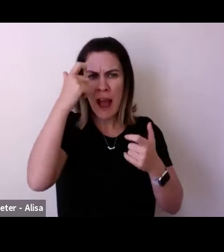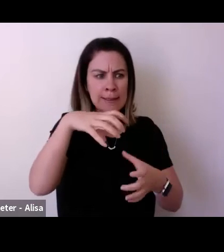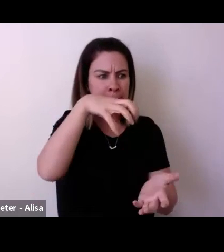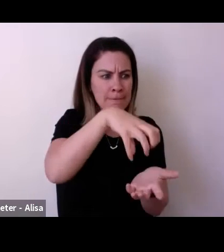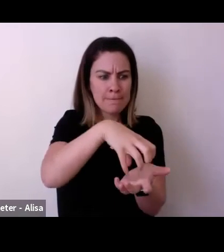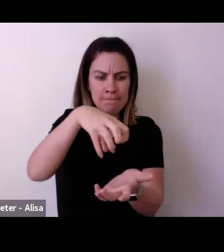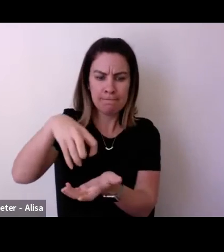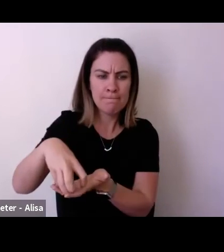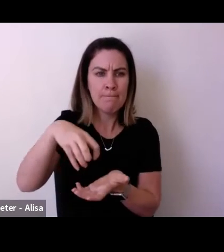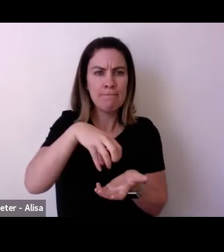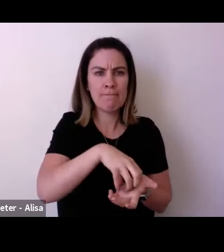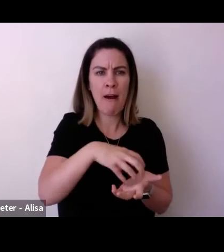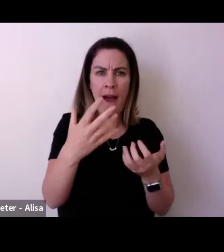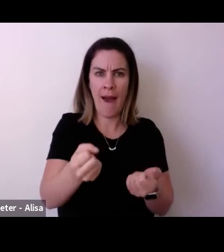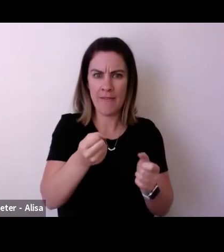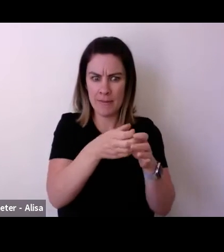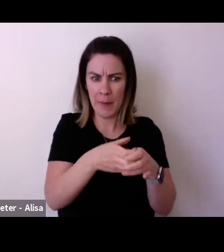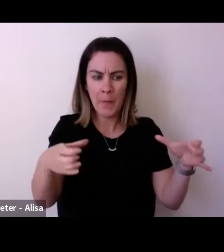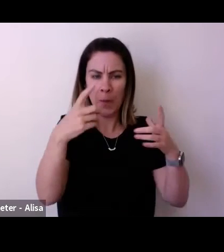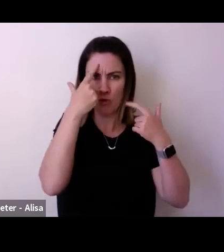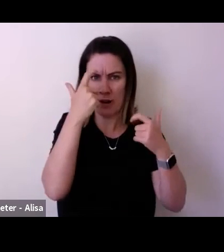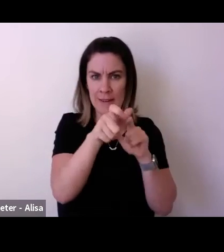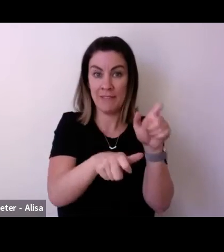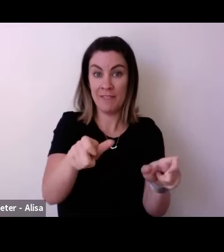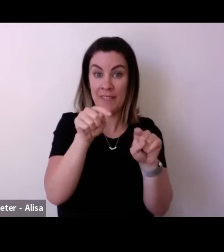creative practitioners benefited greatly from their connection